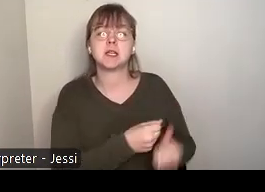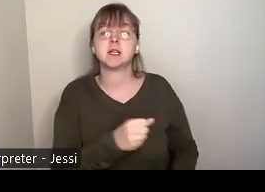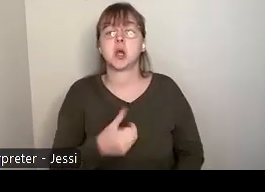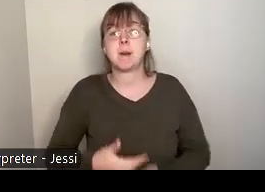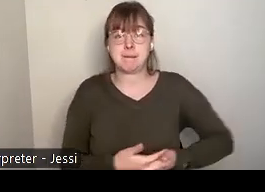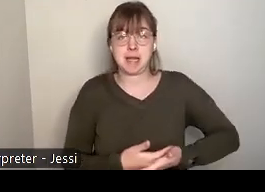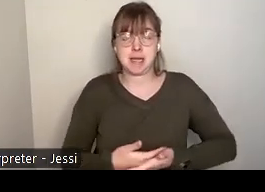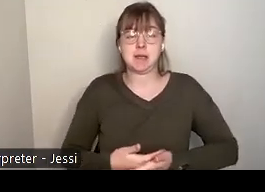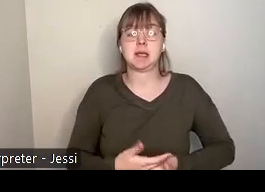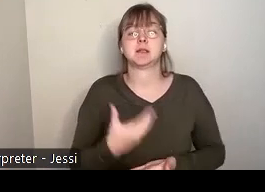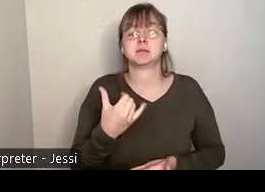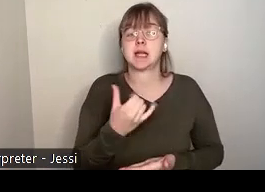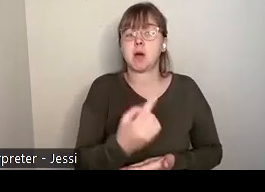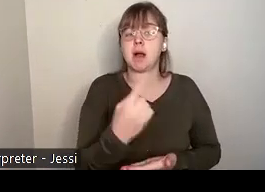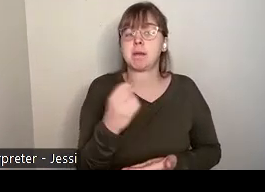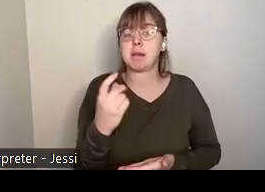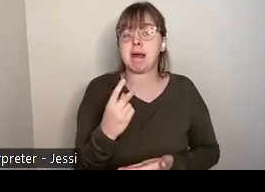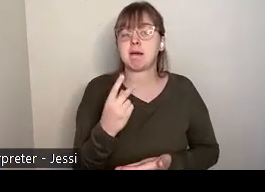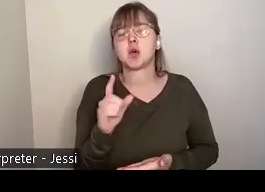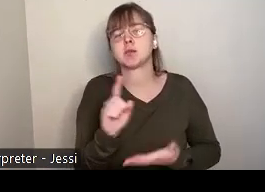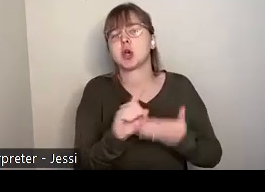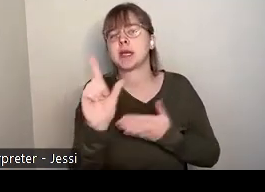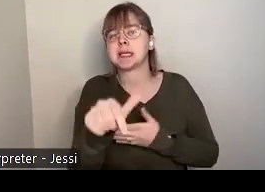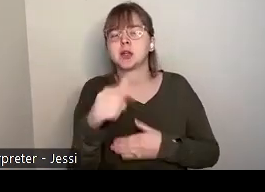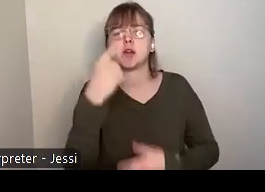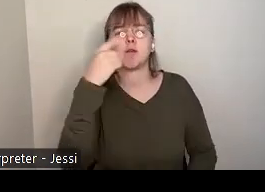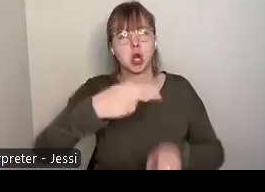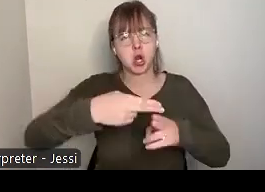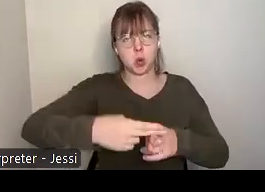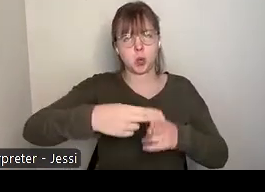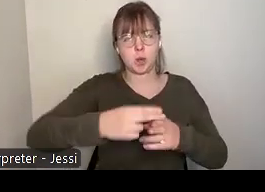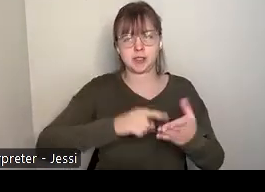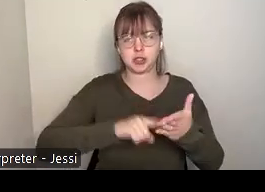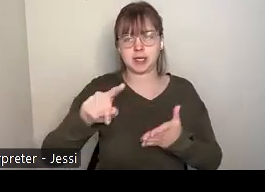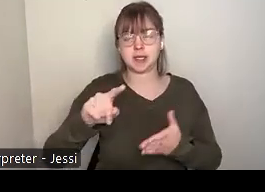next week or so for a follow-up weight check so the behavioral health specialist meets with mom